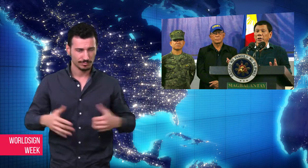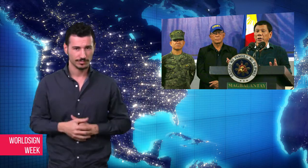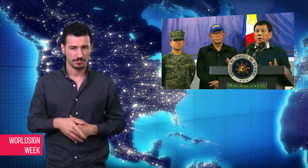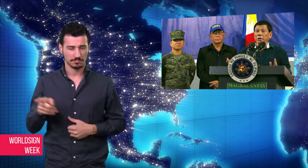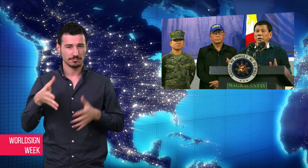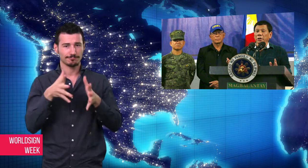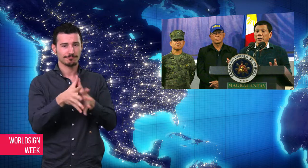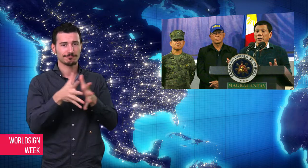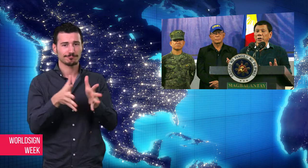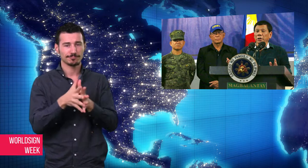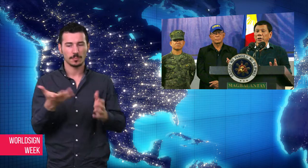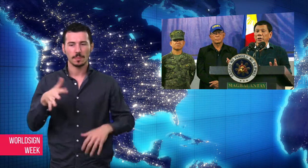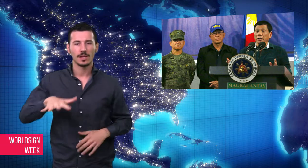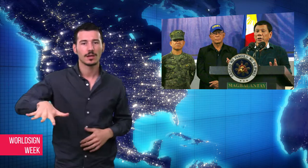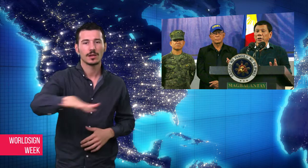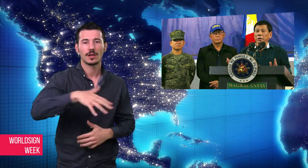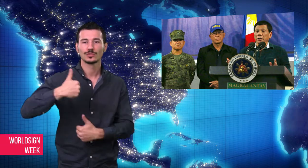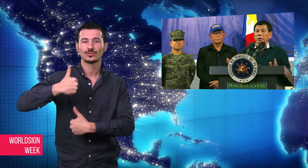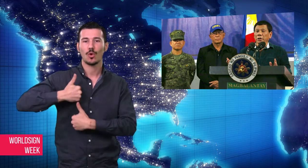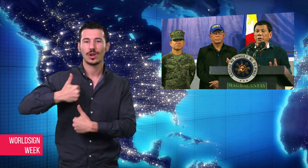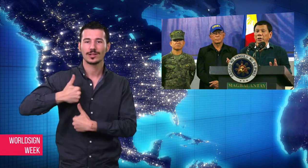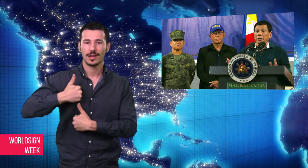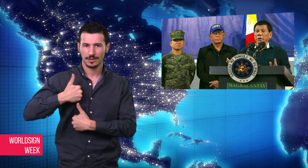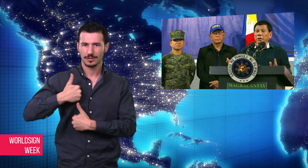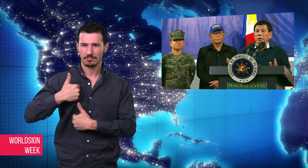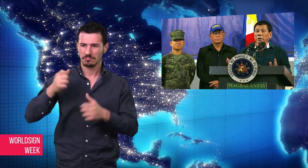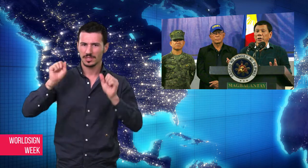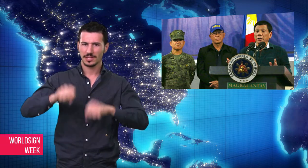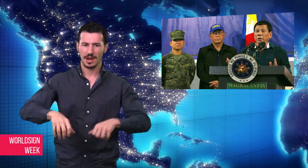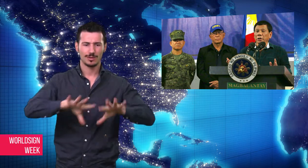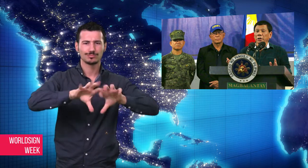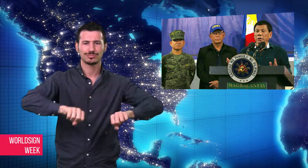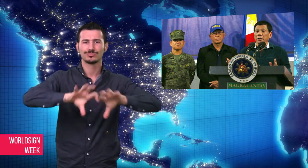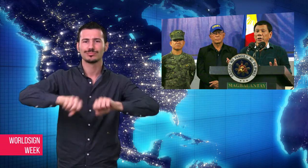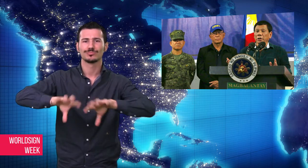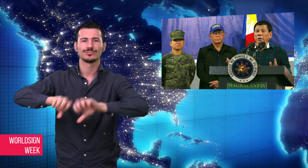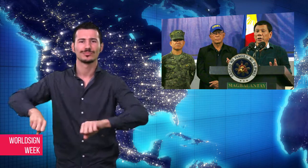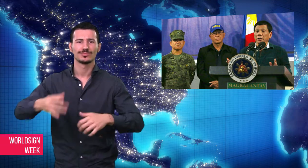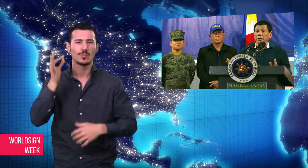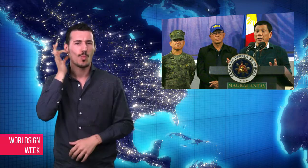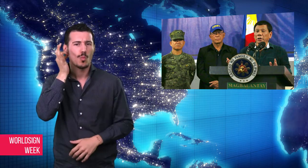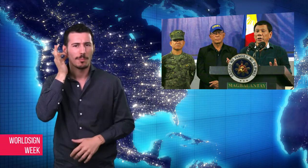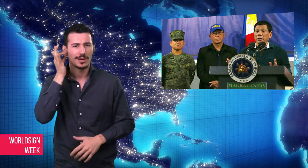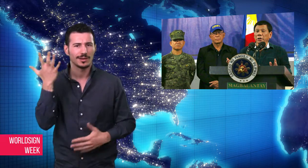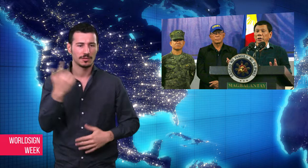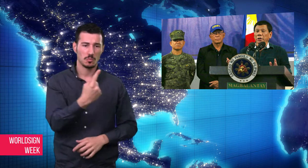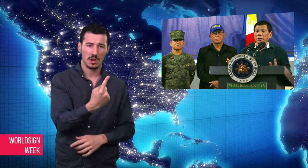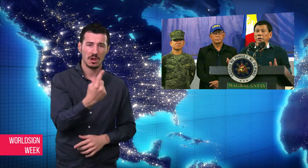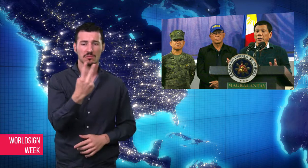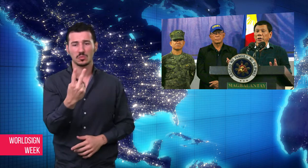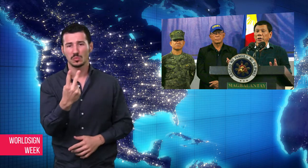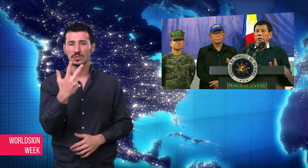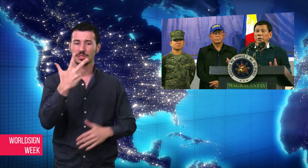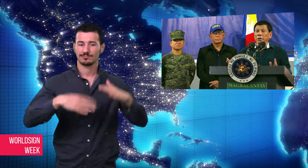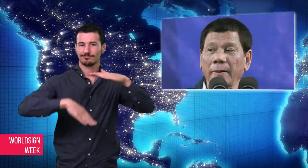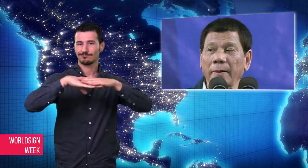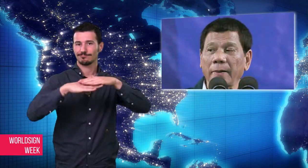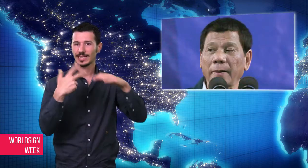would personally claim responsibility